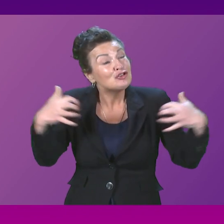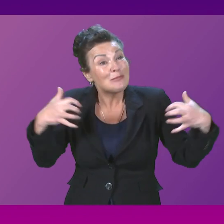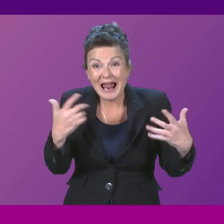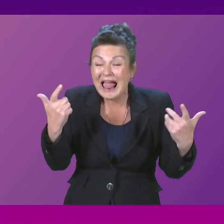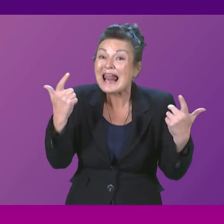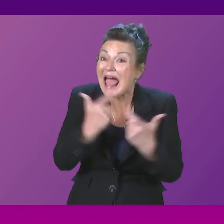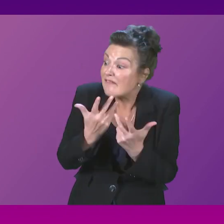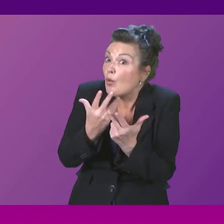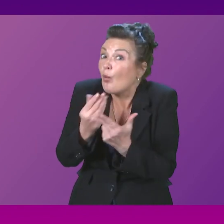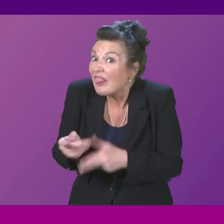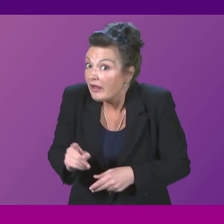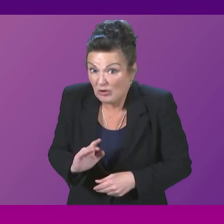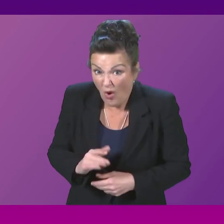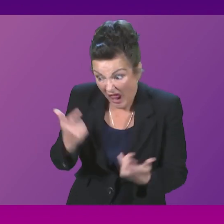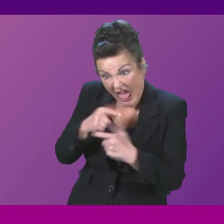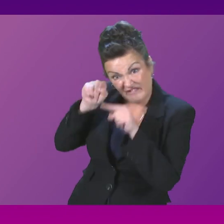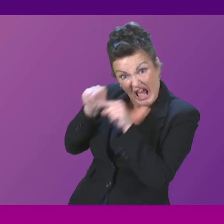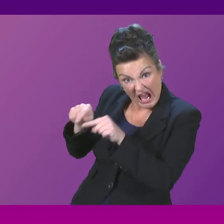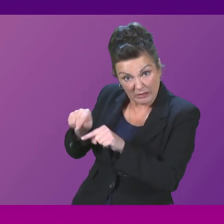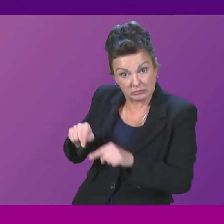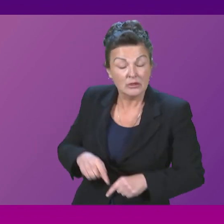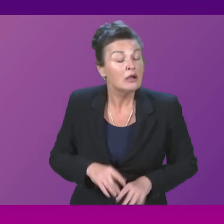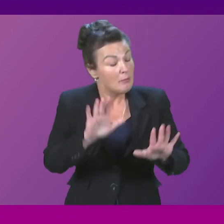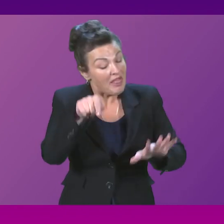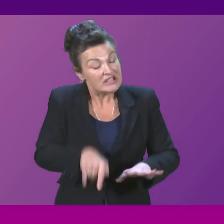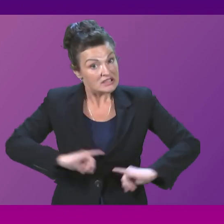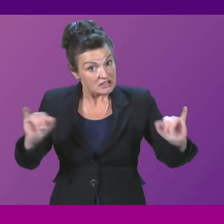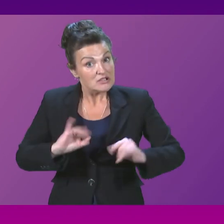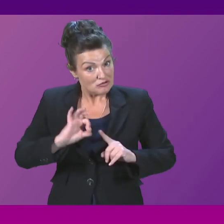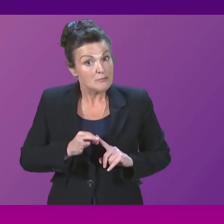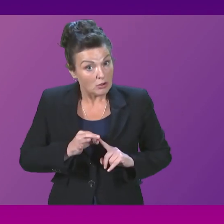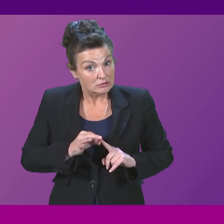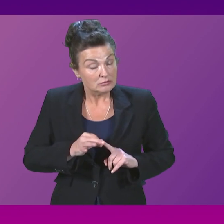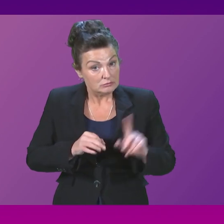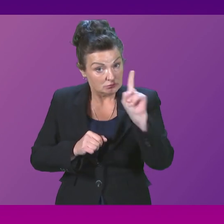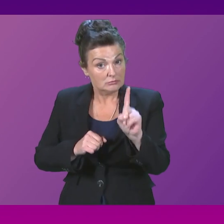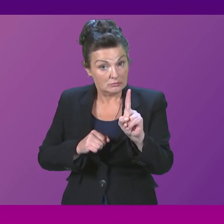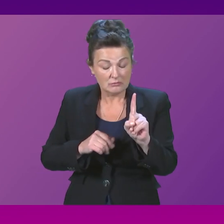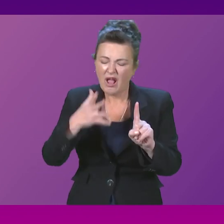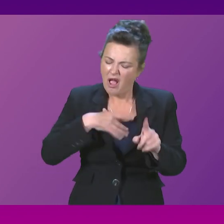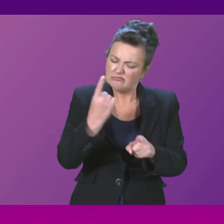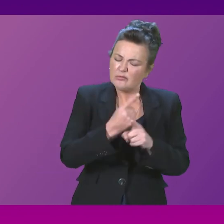However, this is extremely serious. Let us just take it point by point.